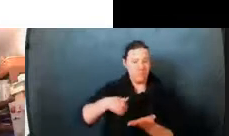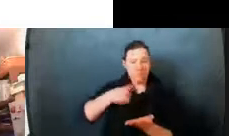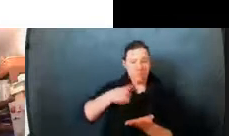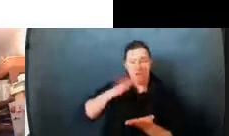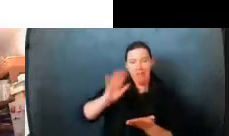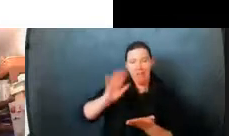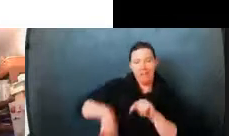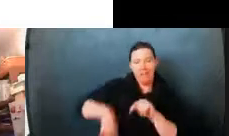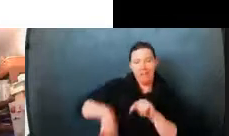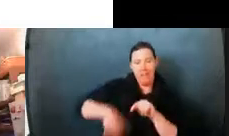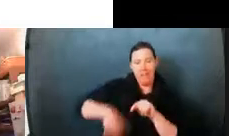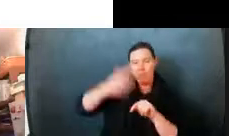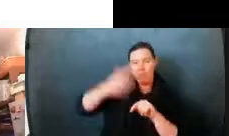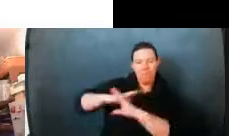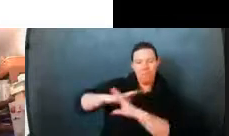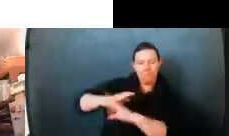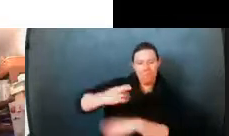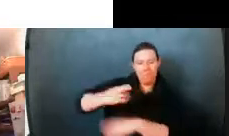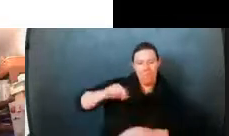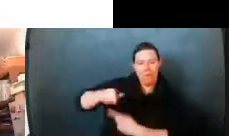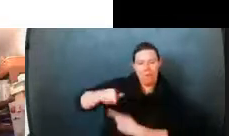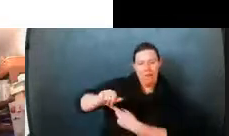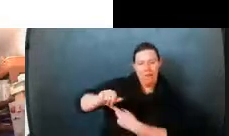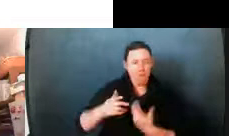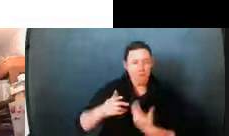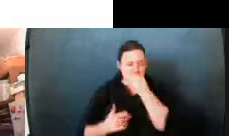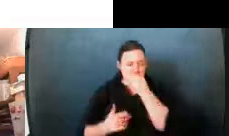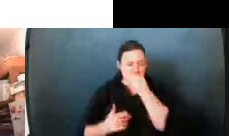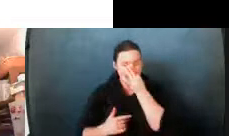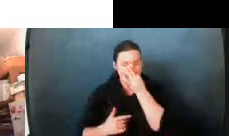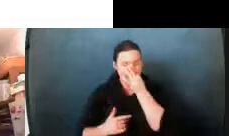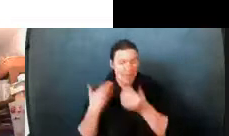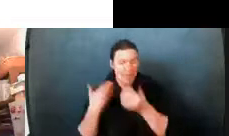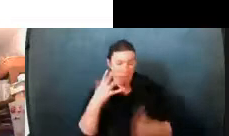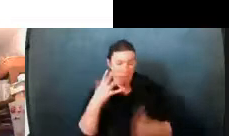I knew that they had an appointment, I knew the doctor, I knew where they had to go, what they were going for.